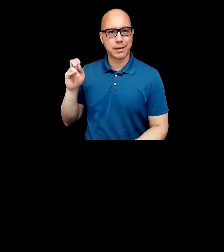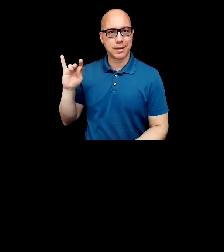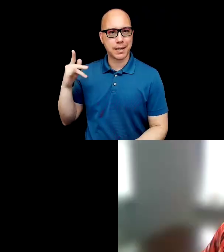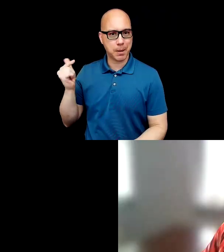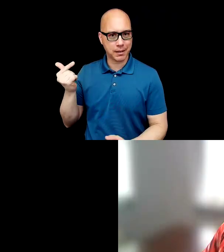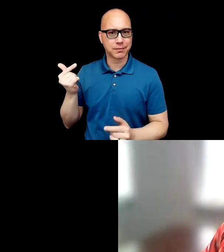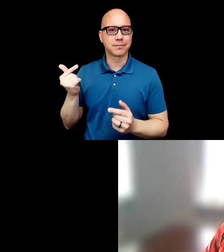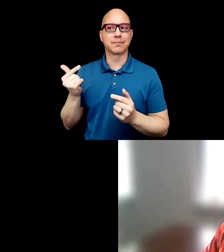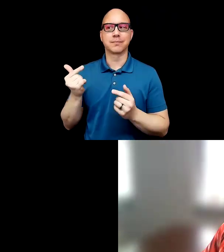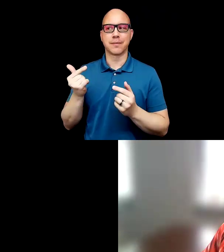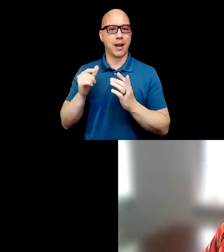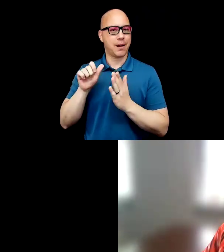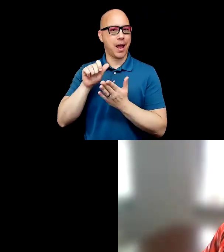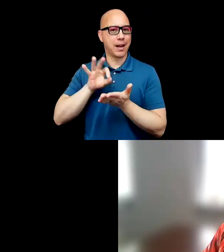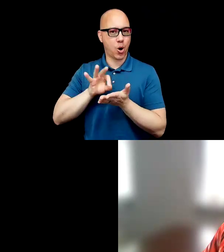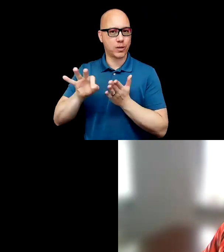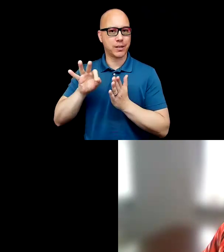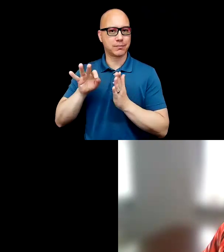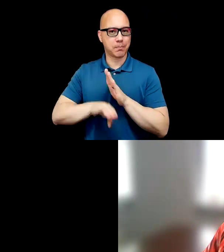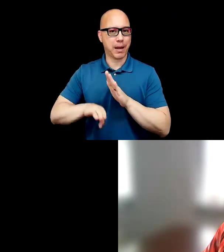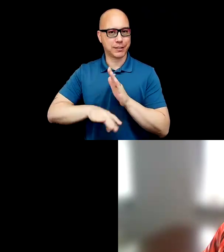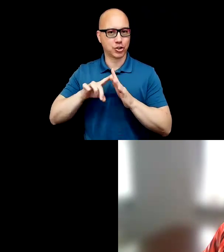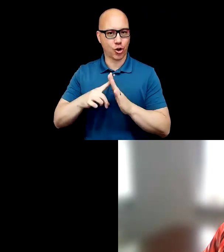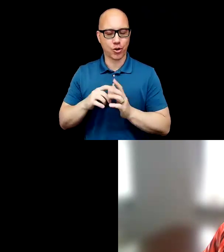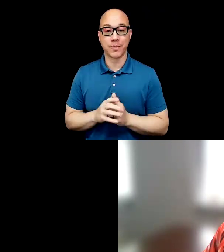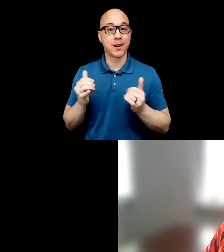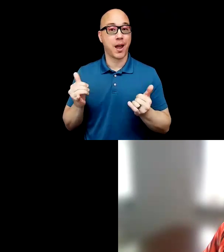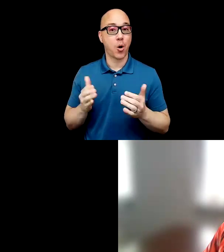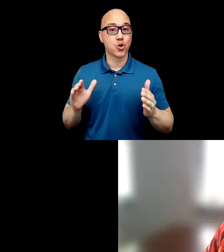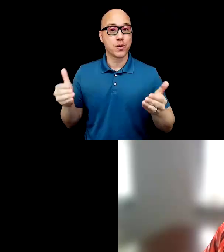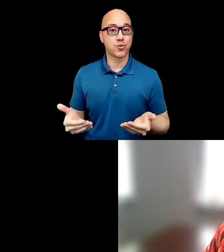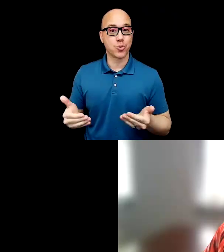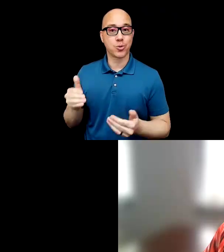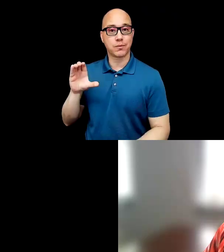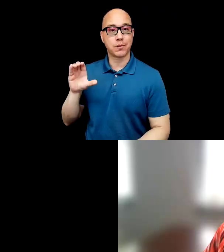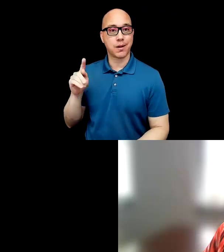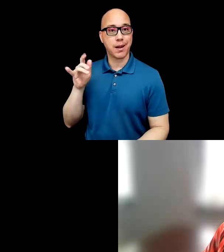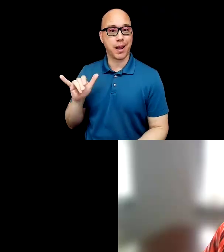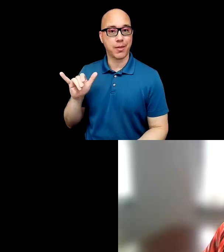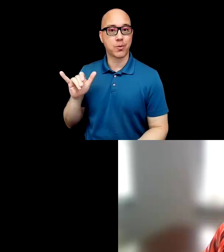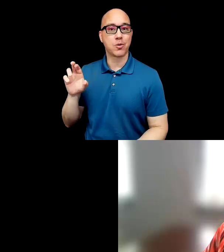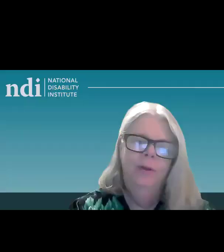me great pleasure to introduce you to Catherine Wright from Wright Way Tax solutions. We have